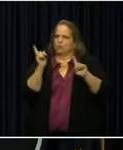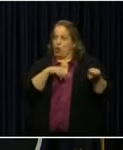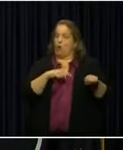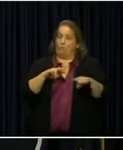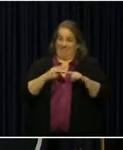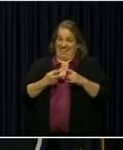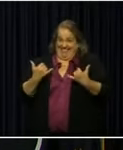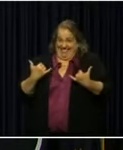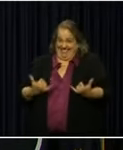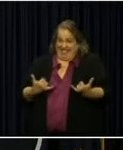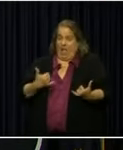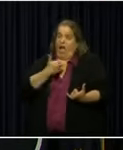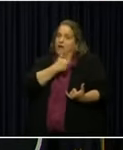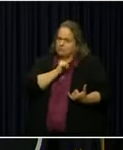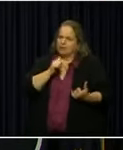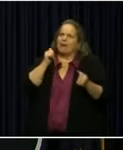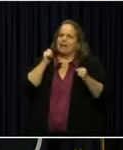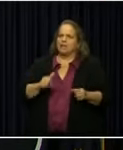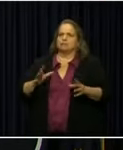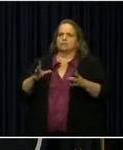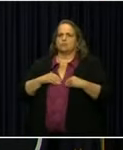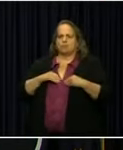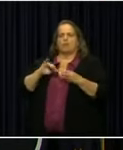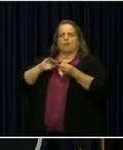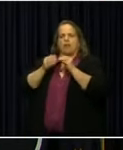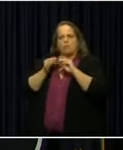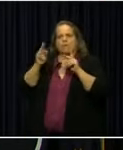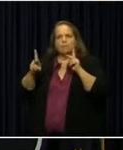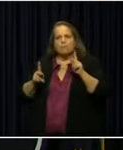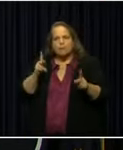WE DON'T HAVE THE SWABS WE NEED TO DO THE TESTS.